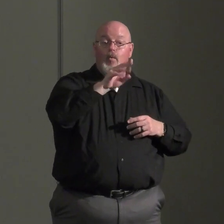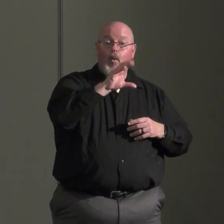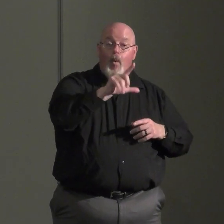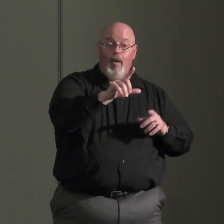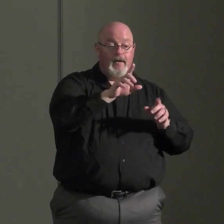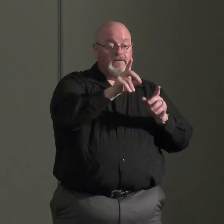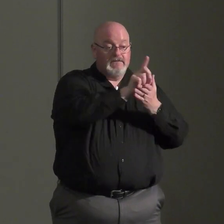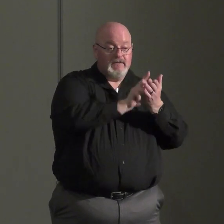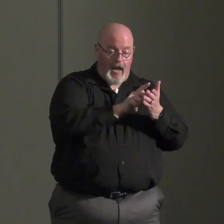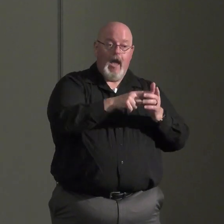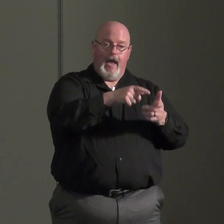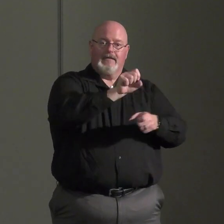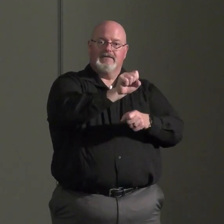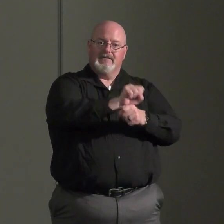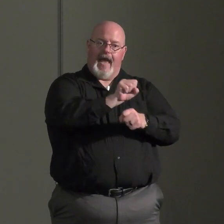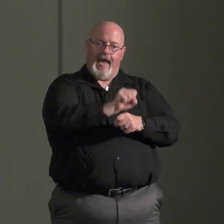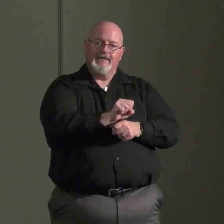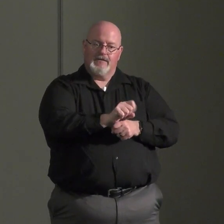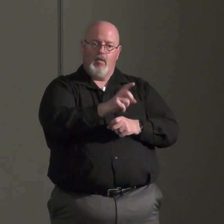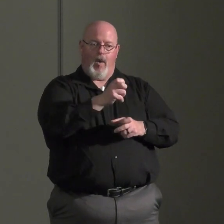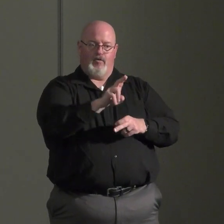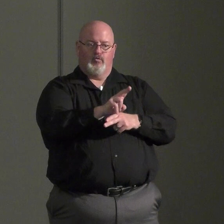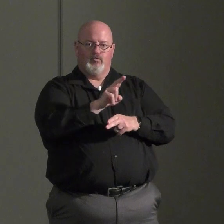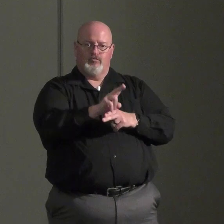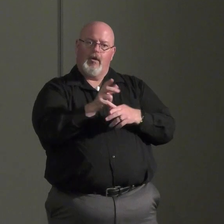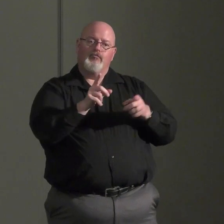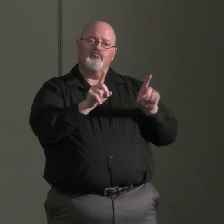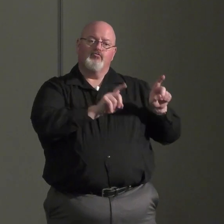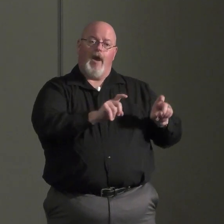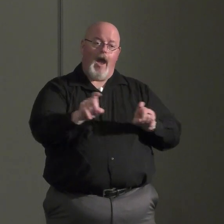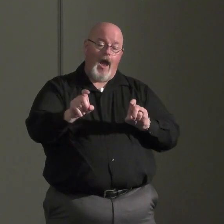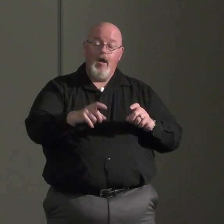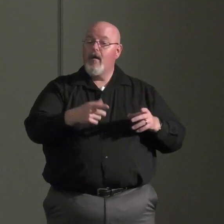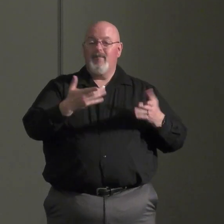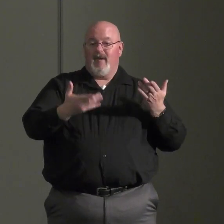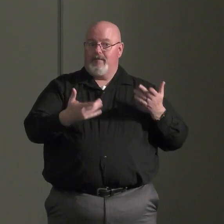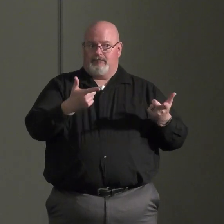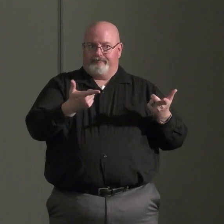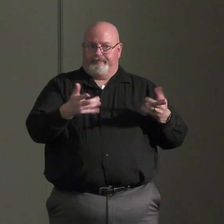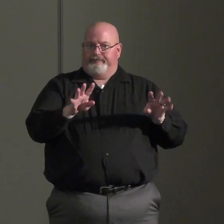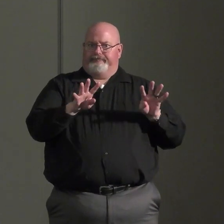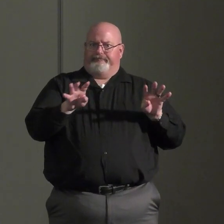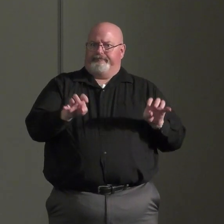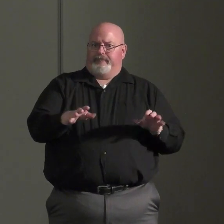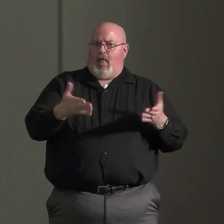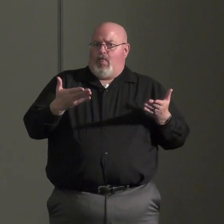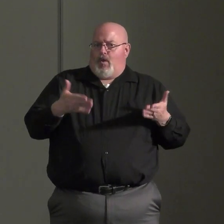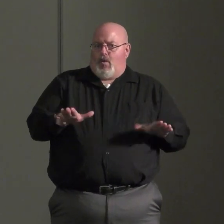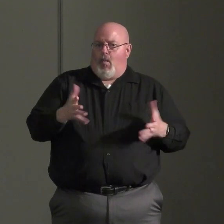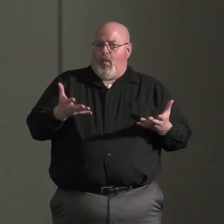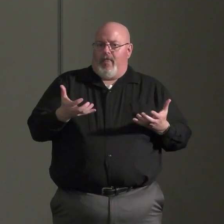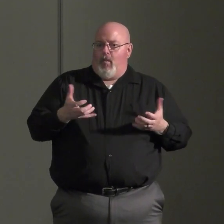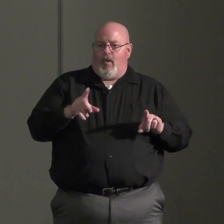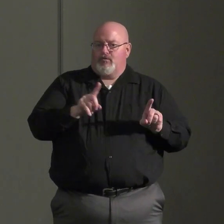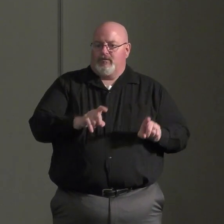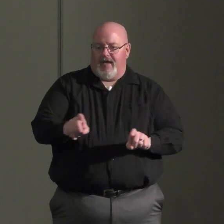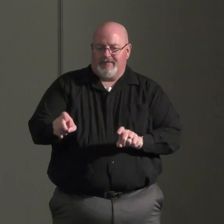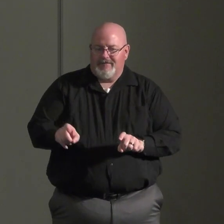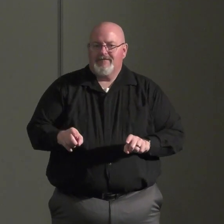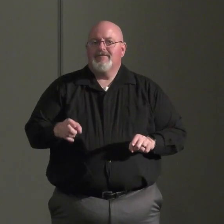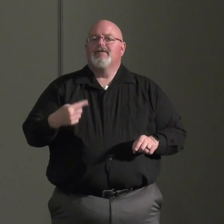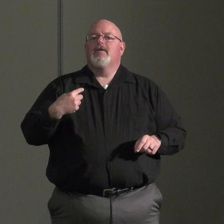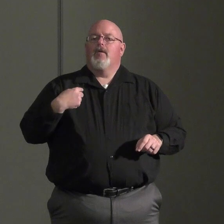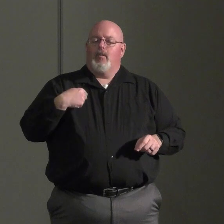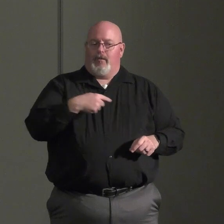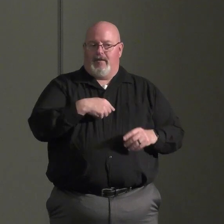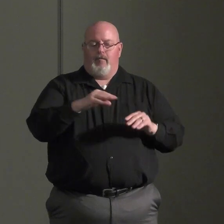task they want our users to tryout or don't know what features they want test out. We provide the